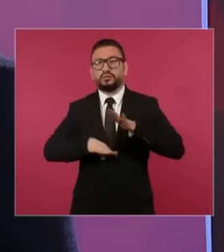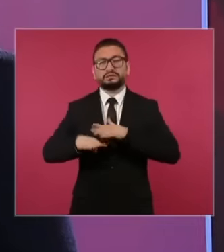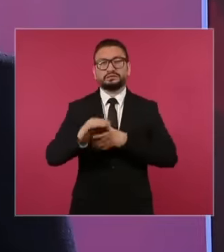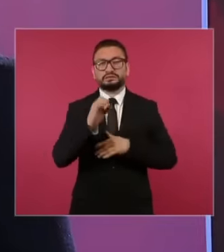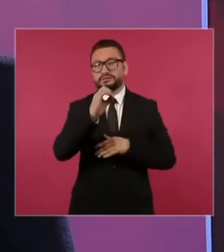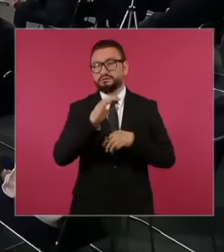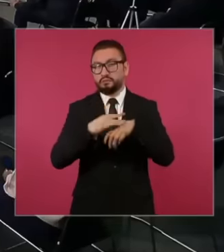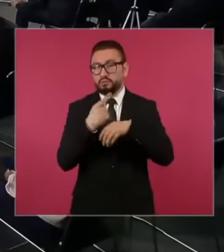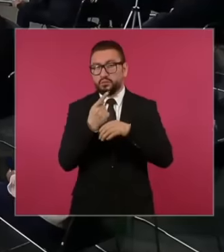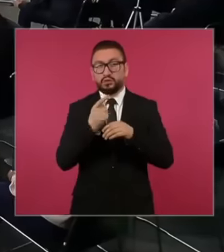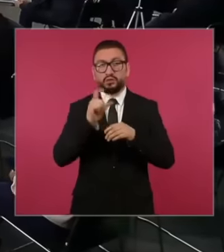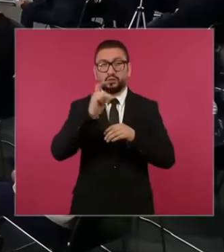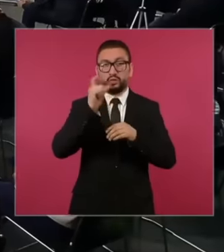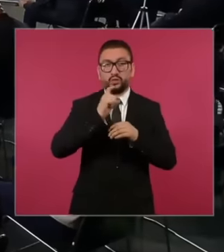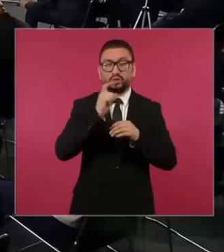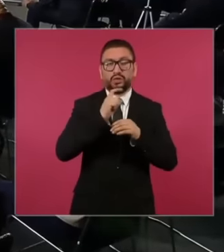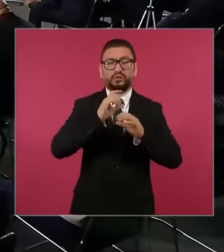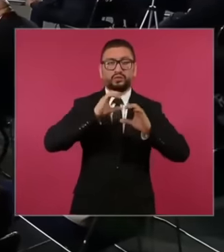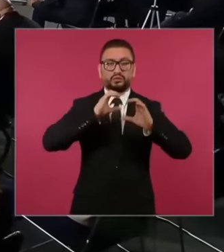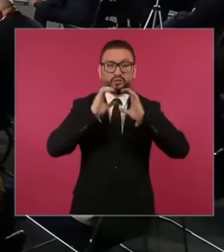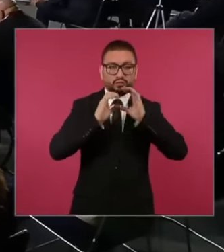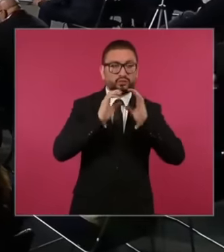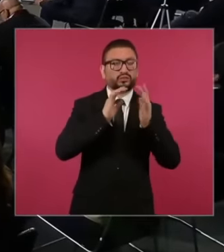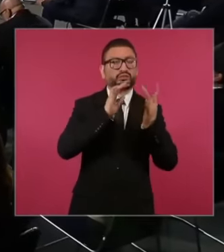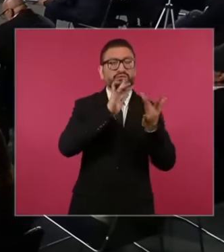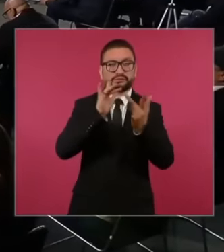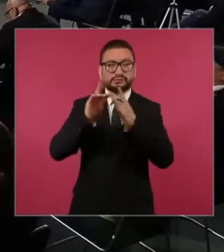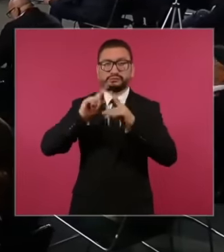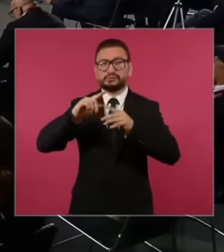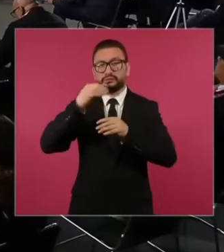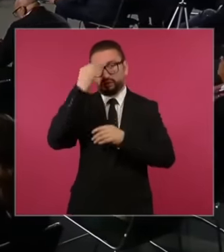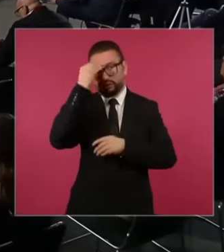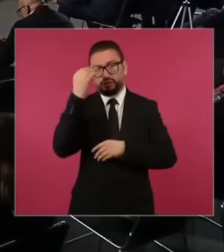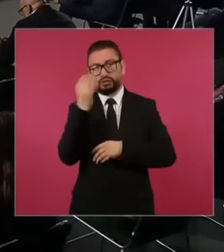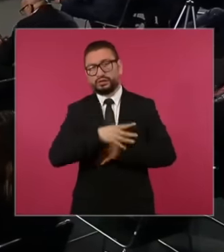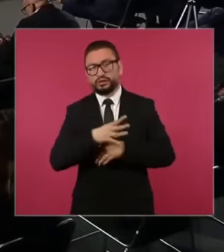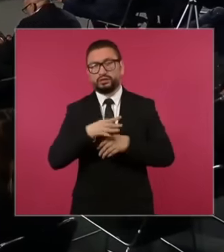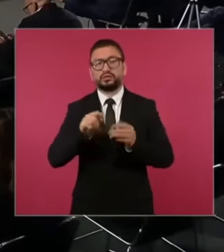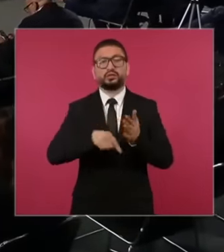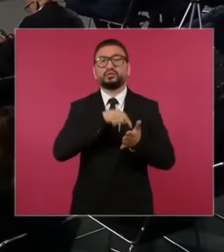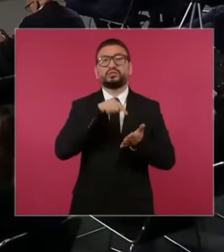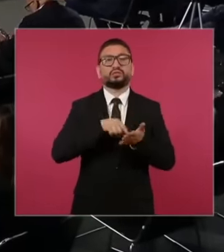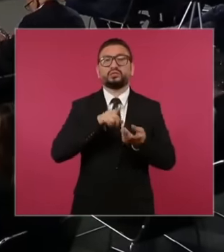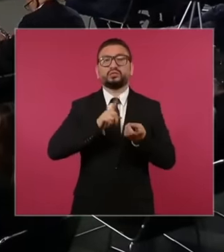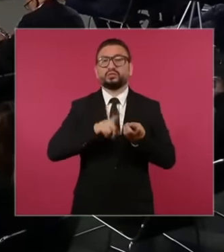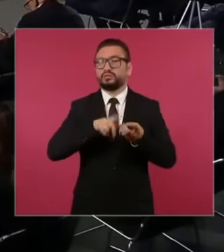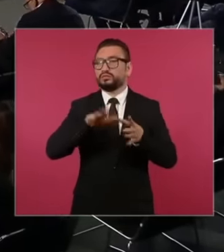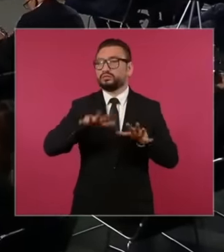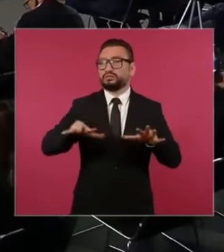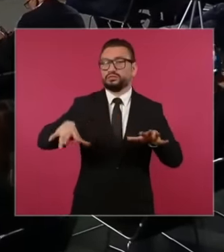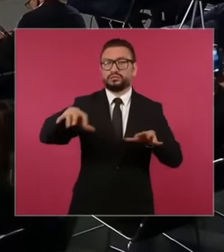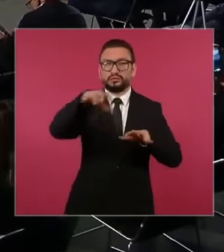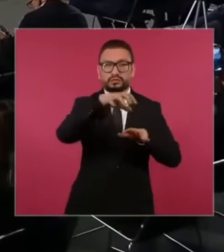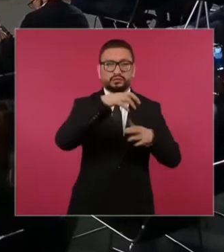telecommunications infrastructure was total in areas that were not very profitable for the interests of